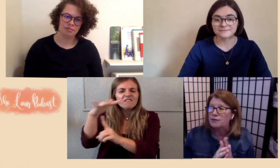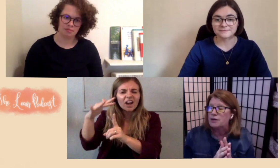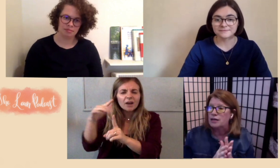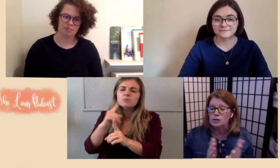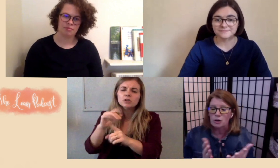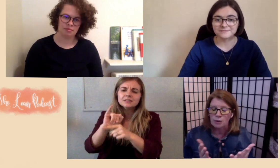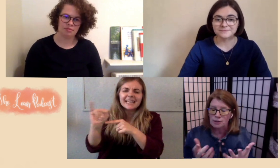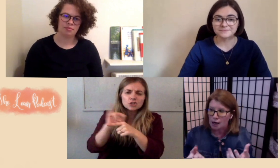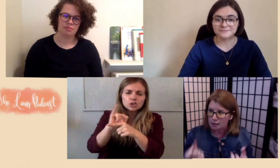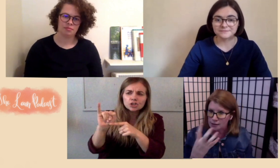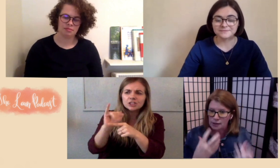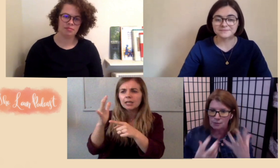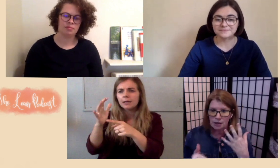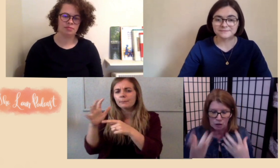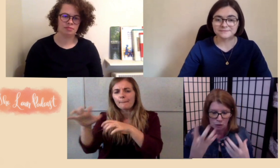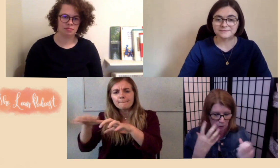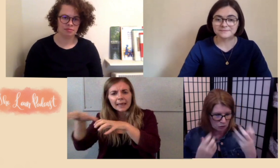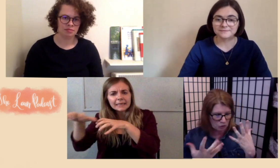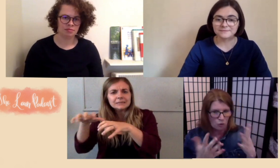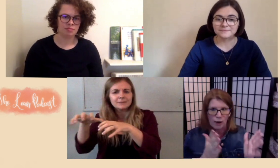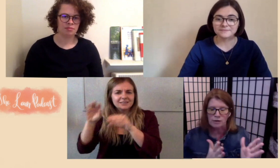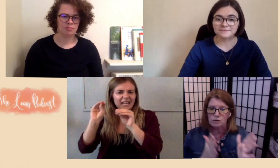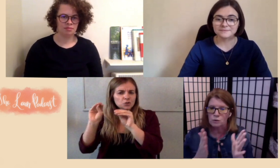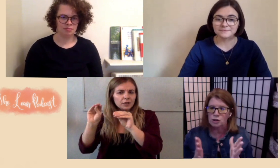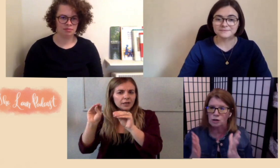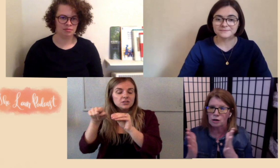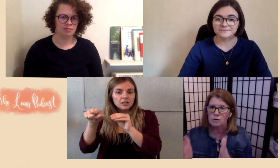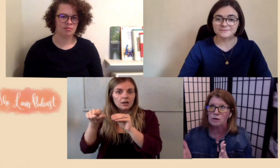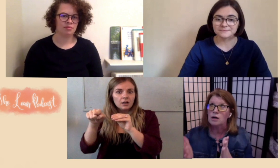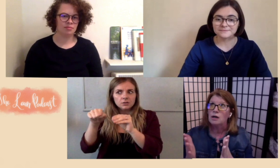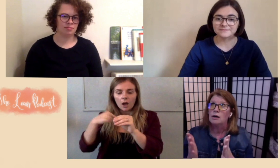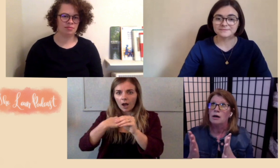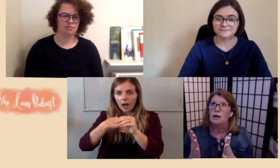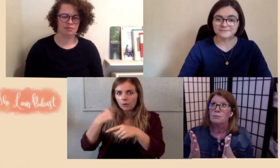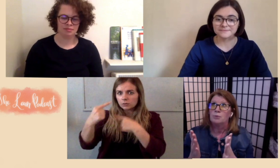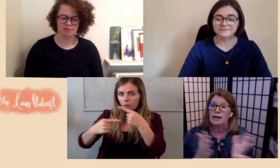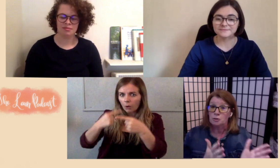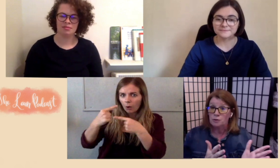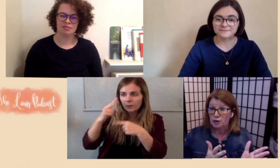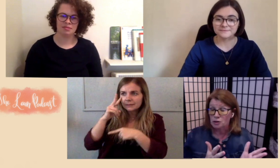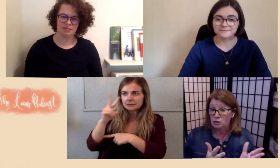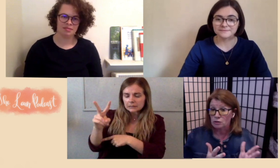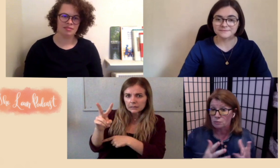prepare their new practitioners. And I kept saying, we've got none of this.